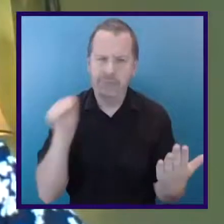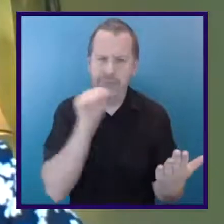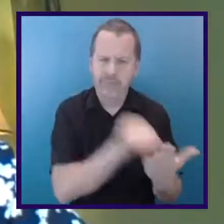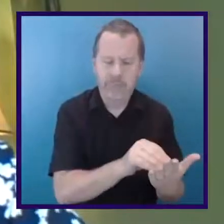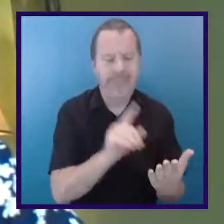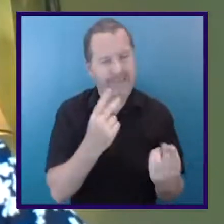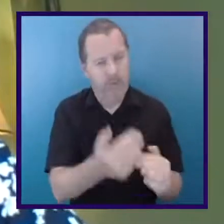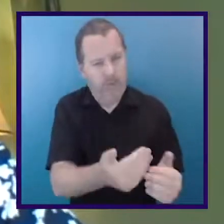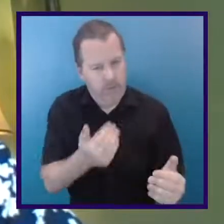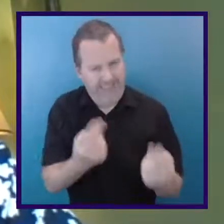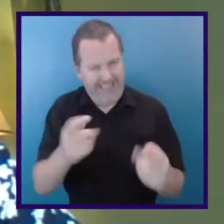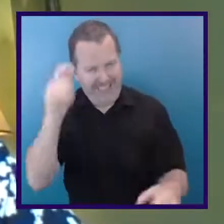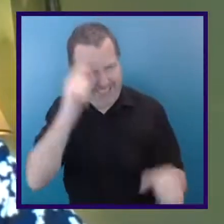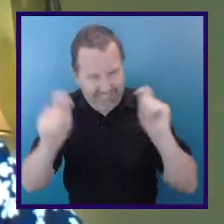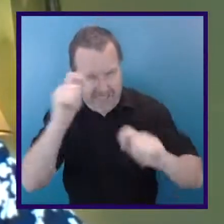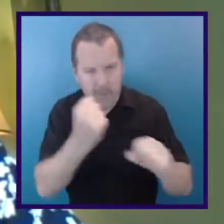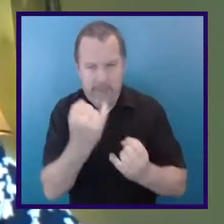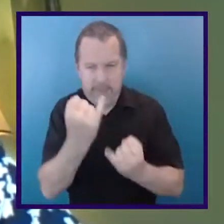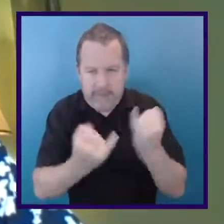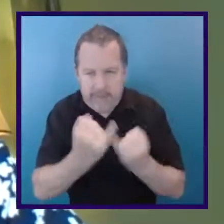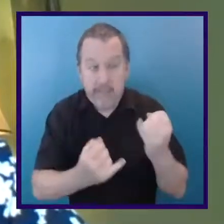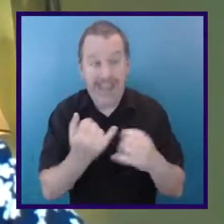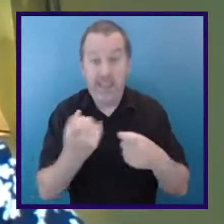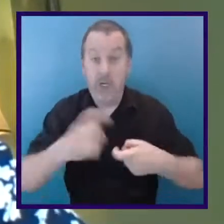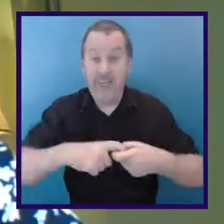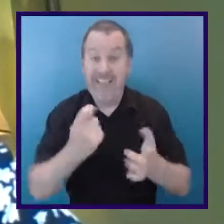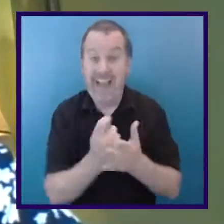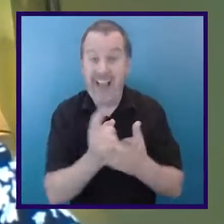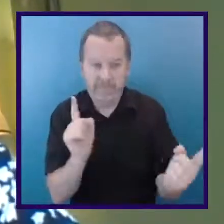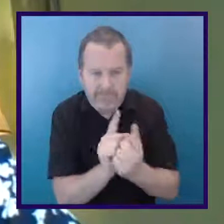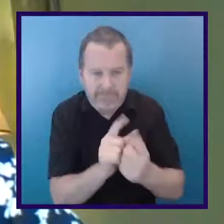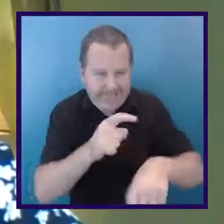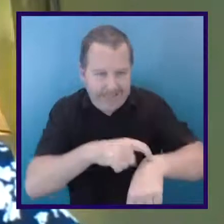the detail of it, especially around issues like contact time which really matter in terms